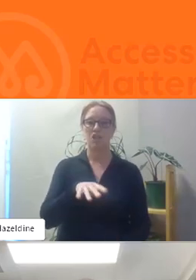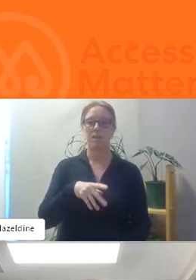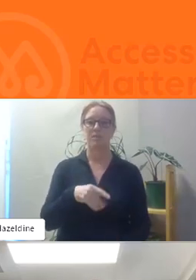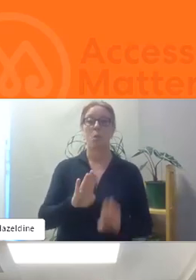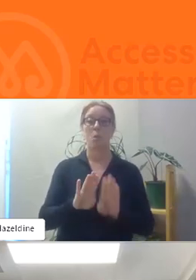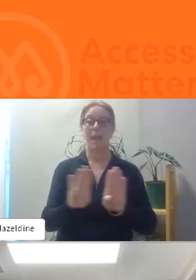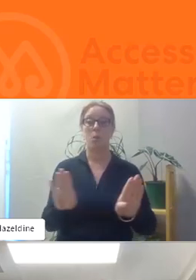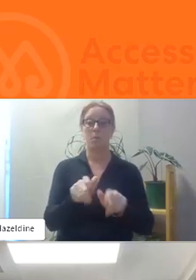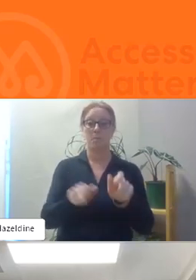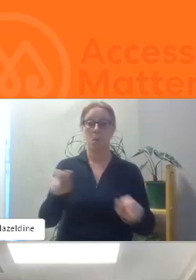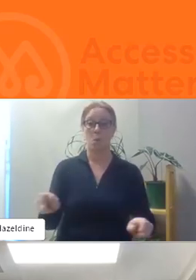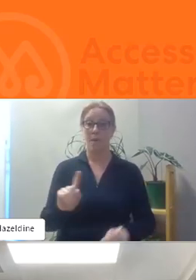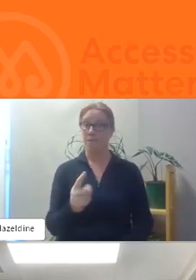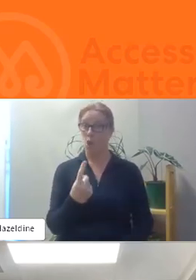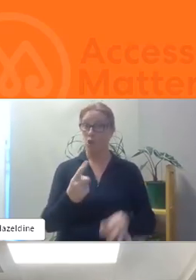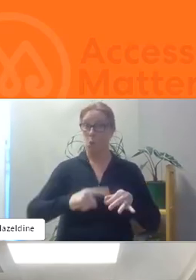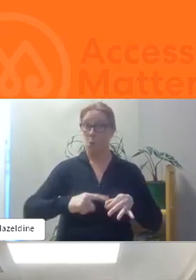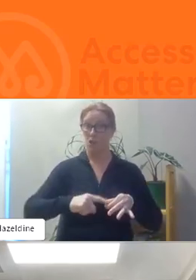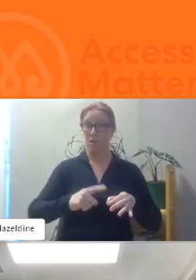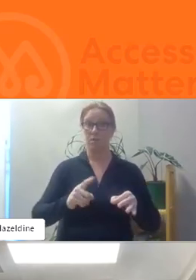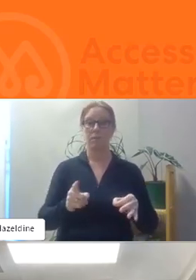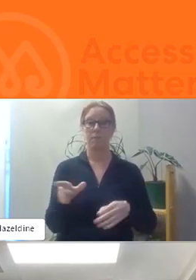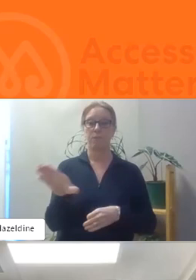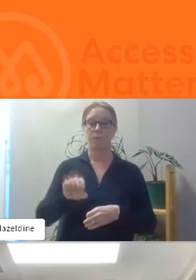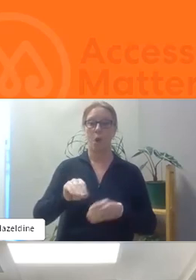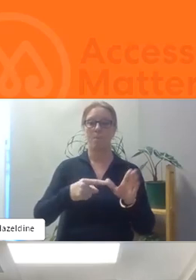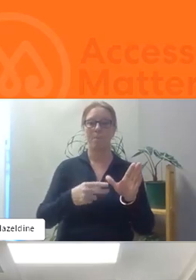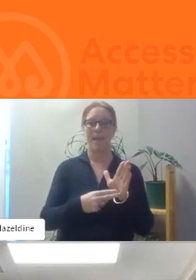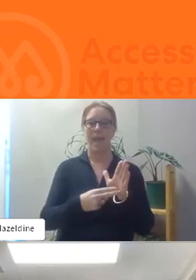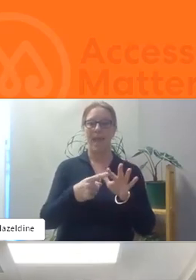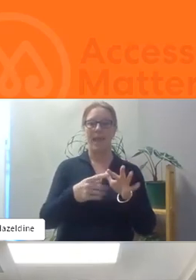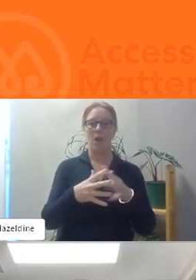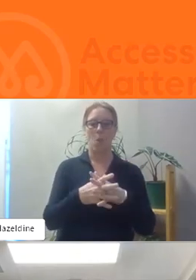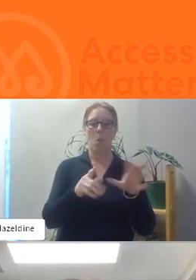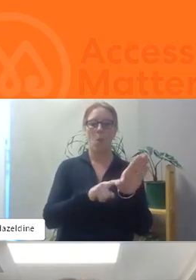first question we have is from Anne Wyrill of whom I'll just note